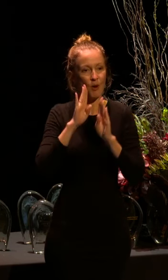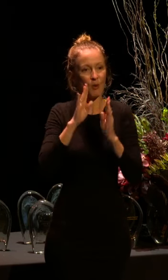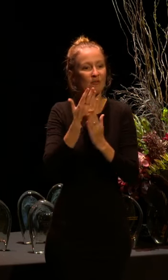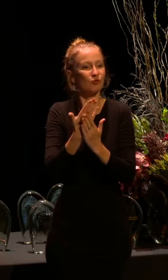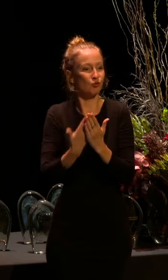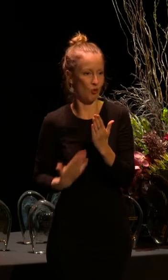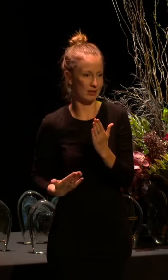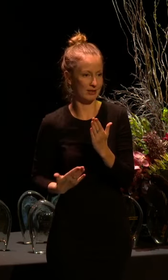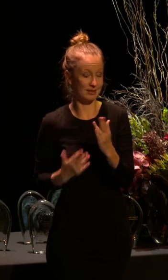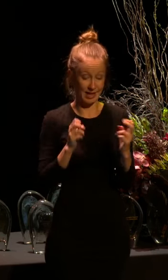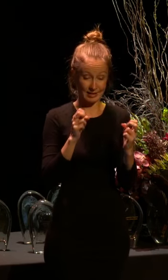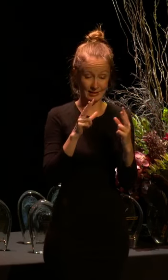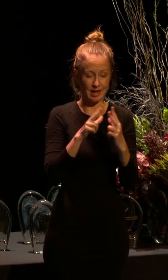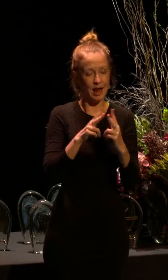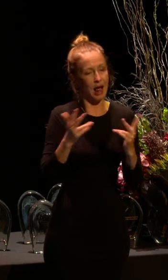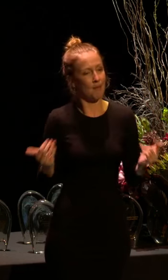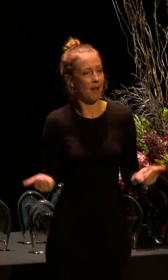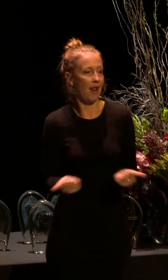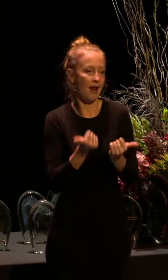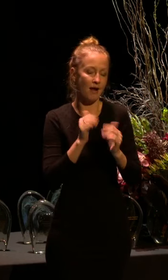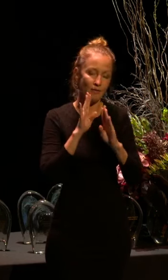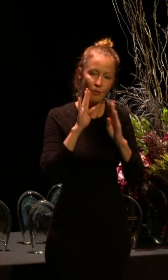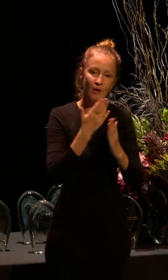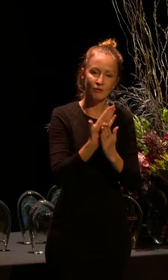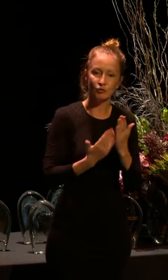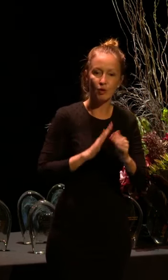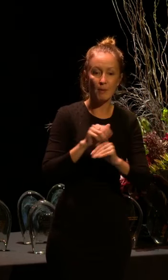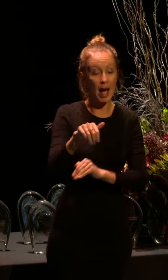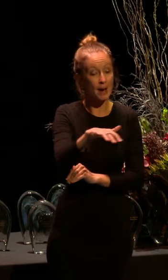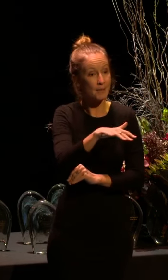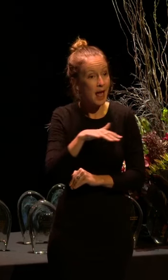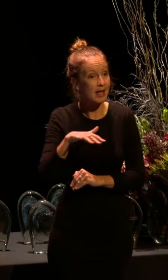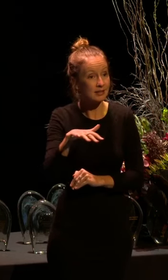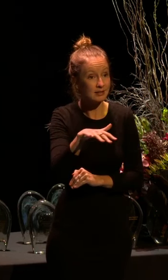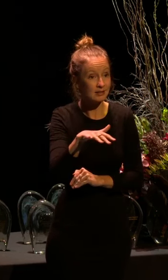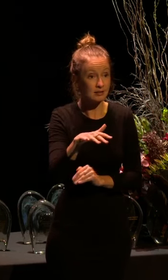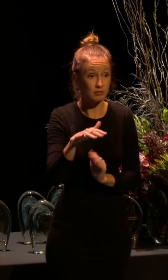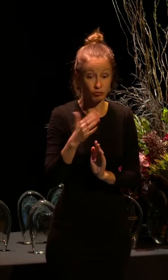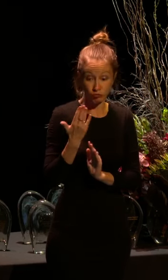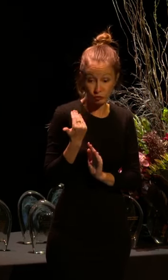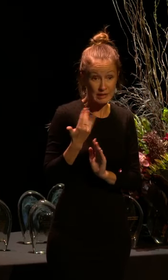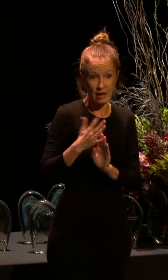with stories about place and places, ancient and contemporary.